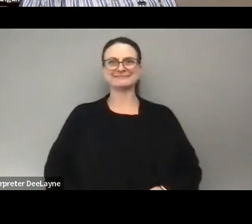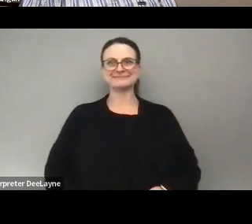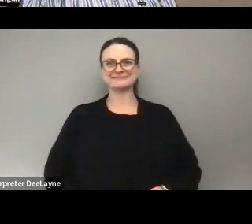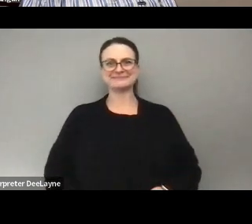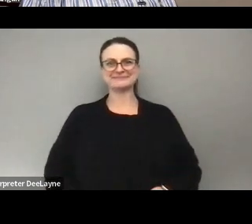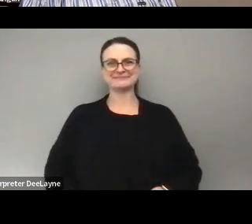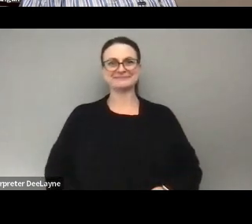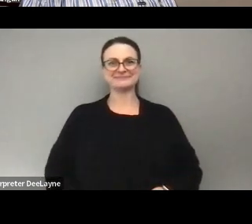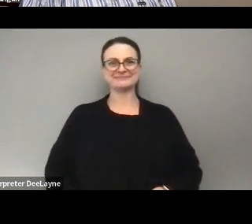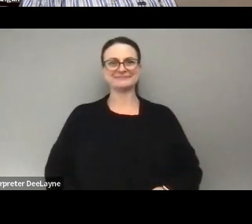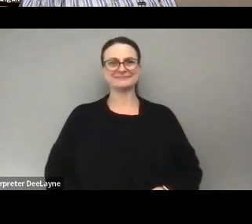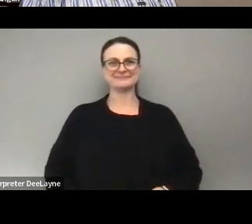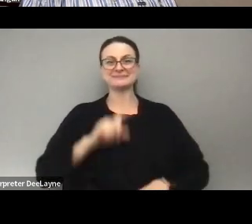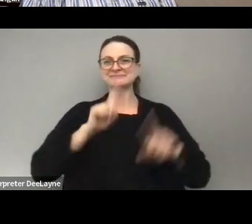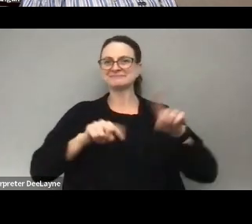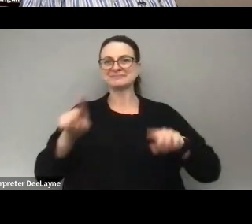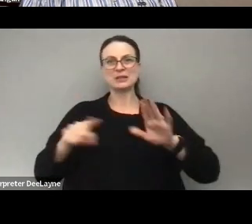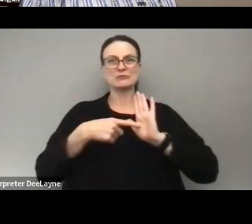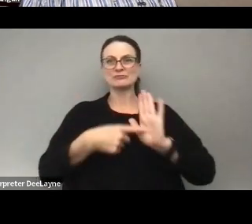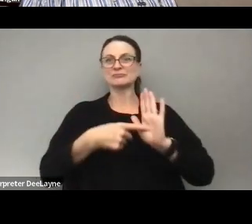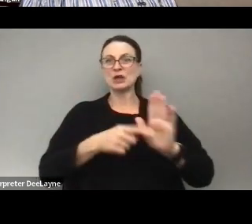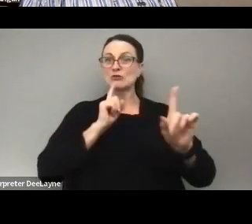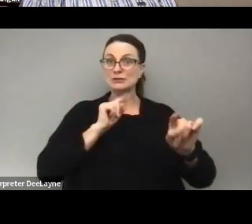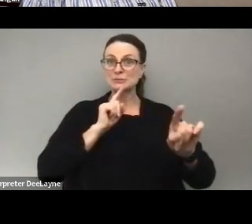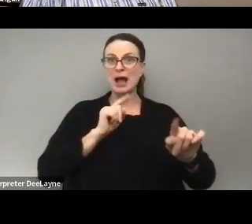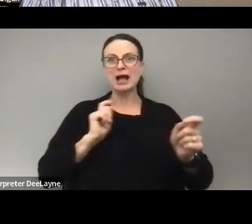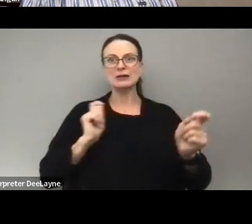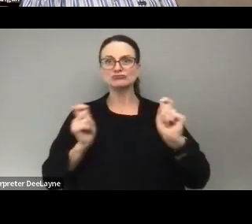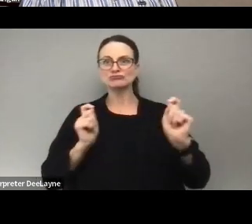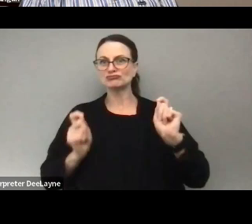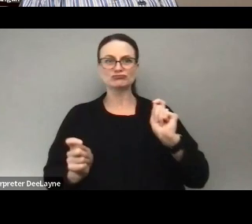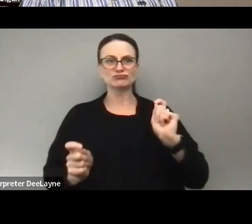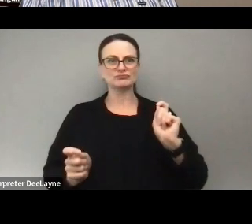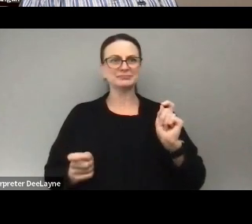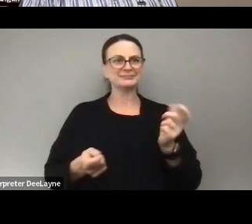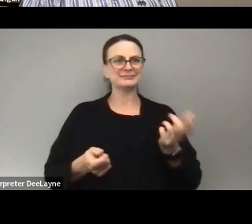or show understanding. And we talked about before with manipulatives, you know,